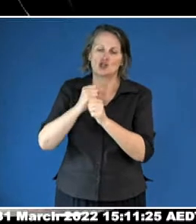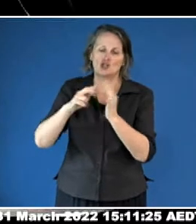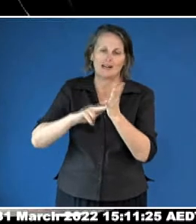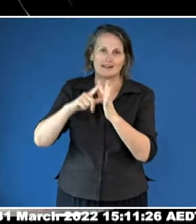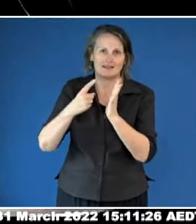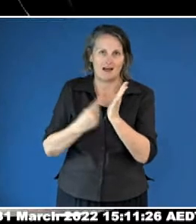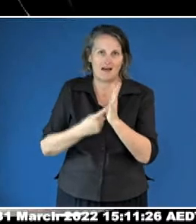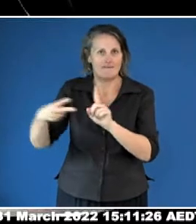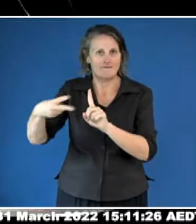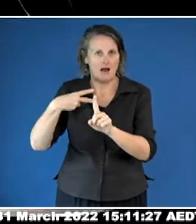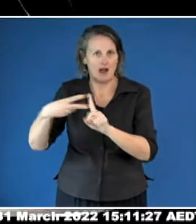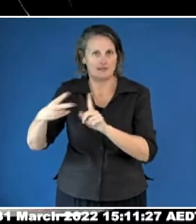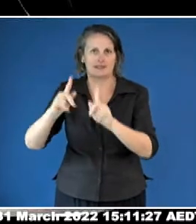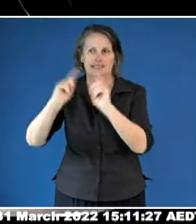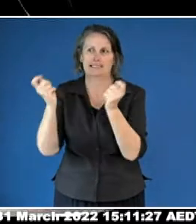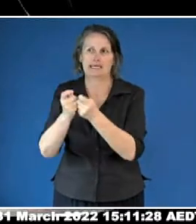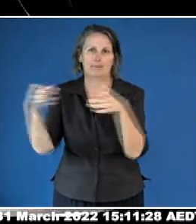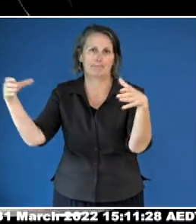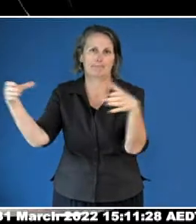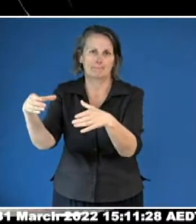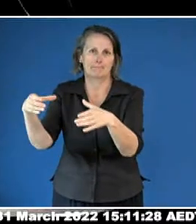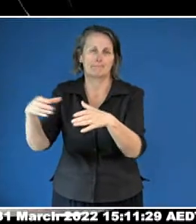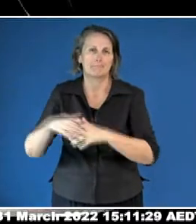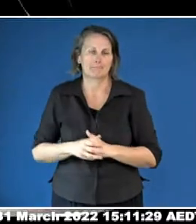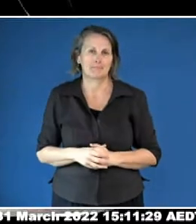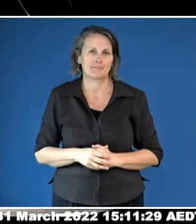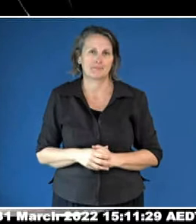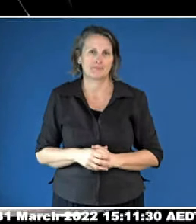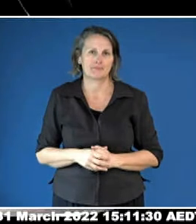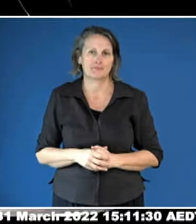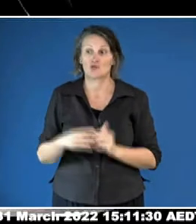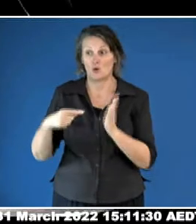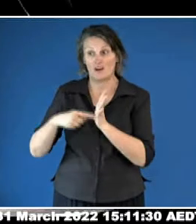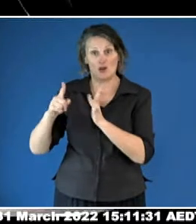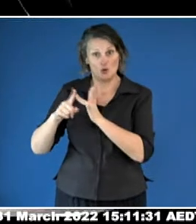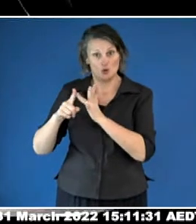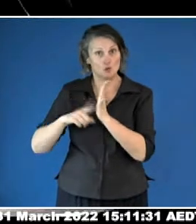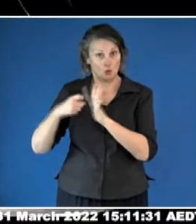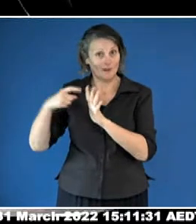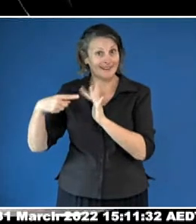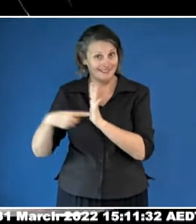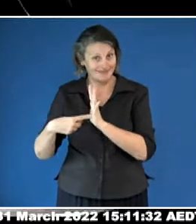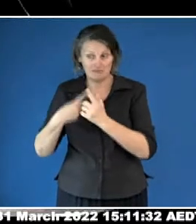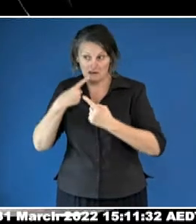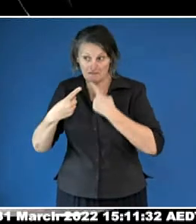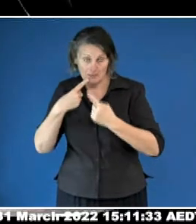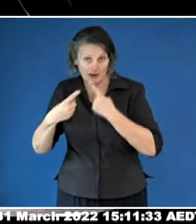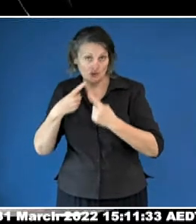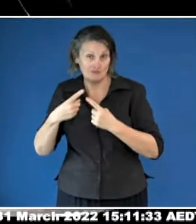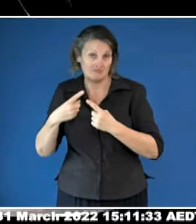well. And overarching the toolkit and the assessment tool, like Mali said, we need the